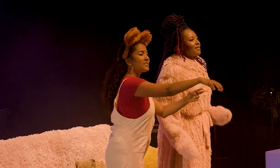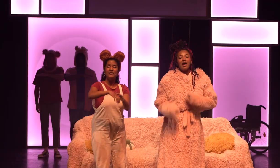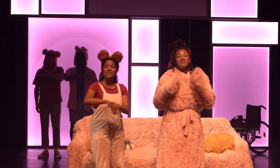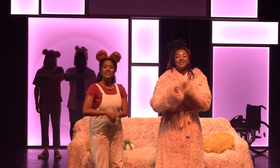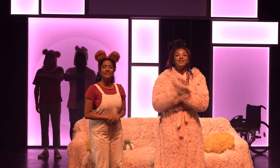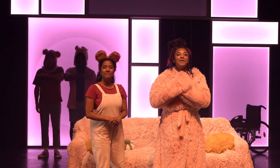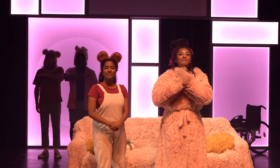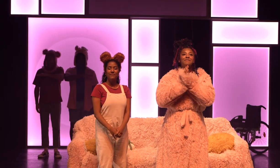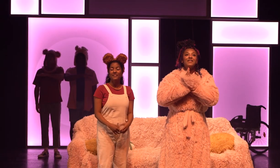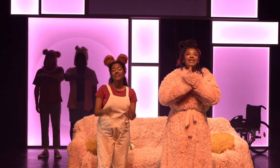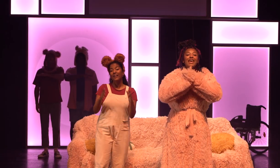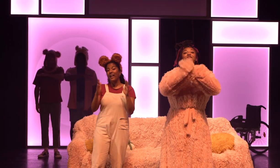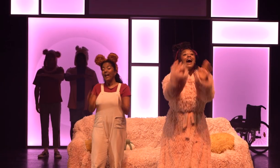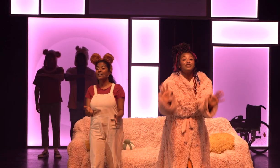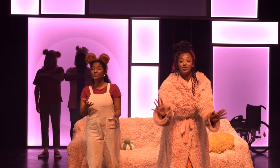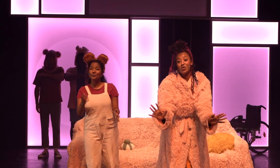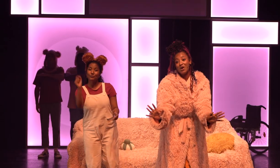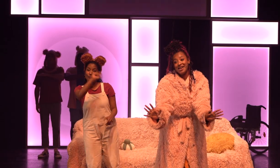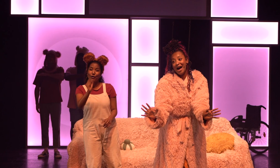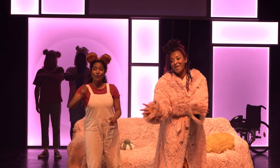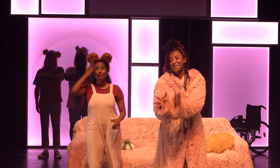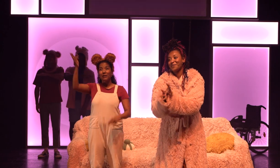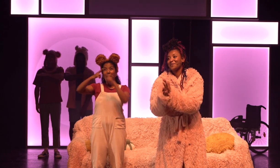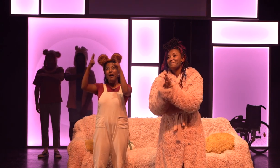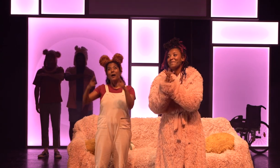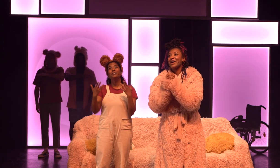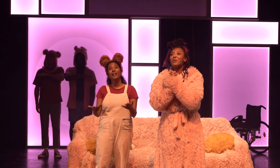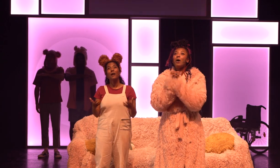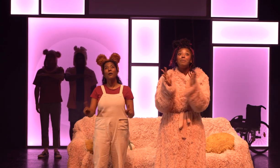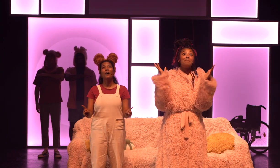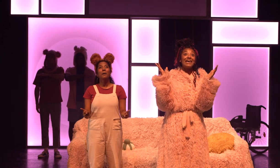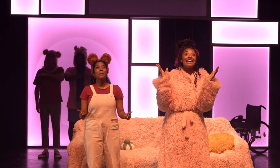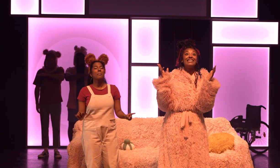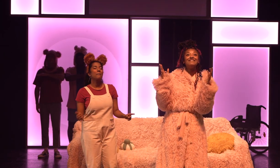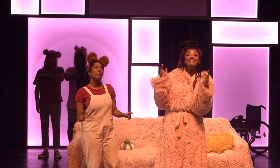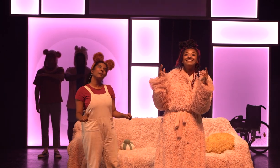detached houses. I mean, if I had to draw one now,